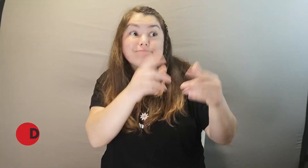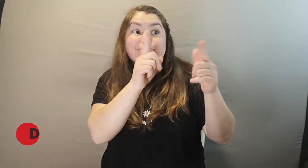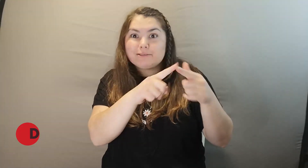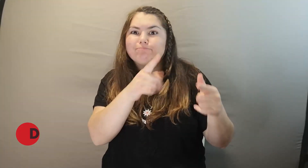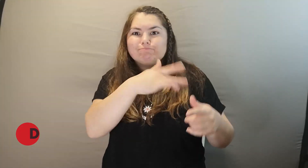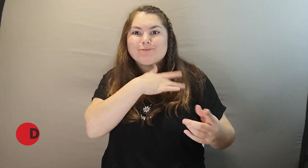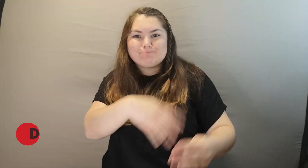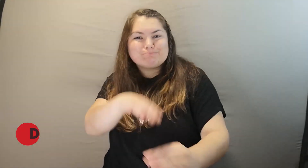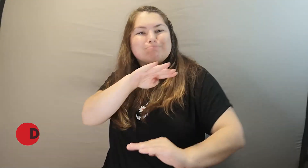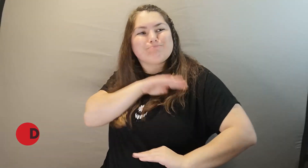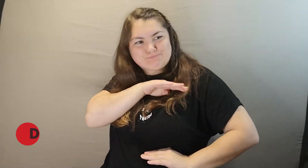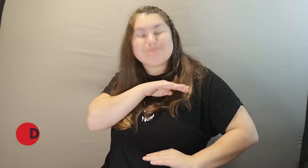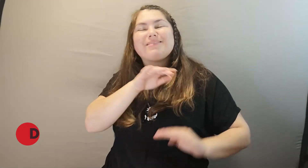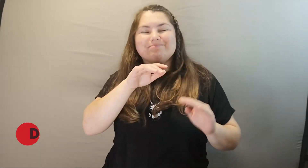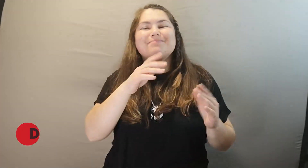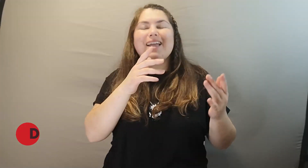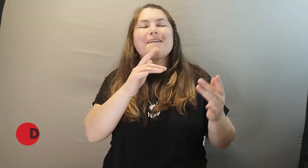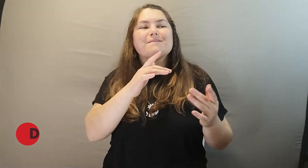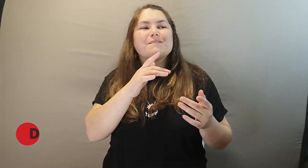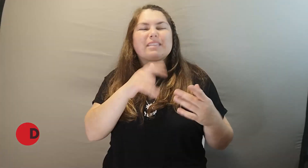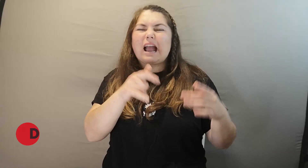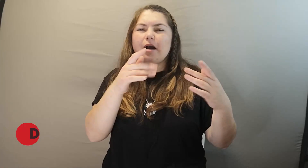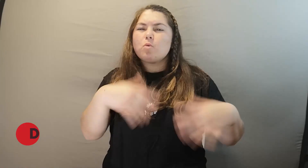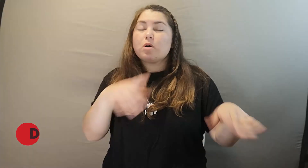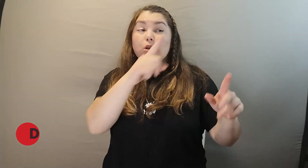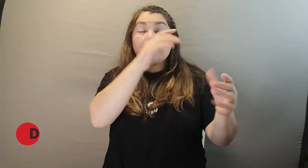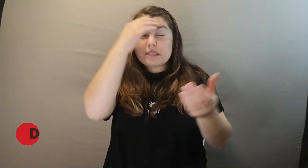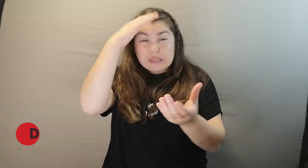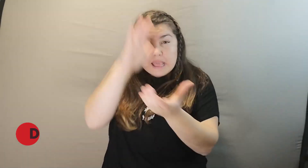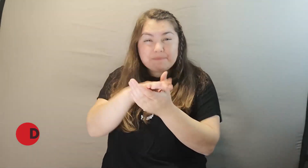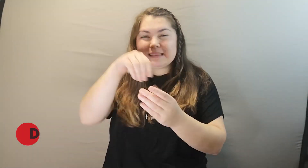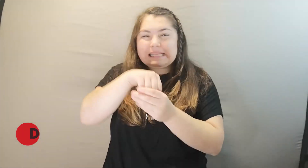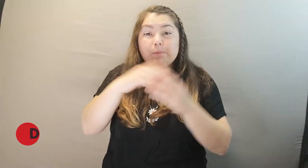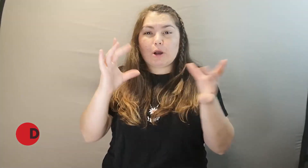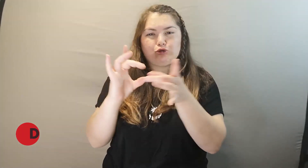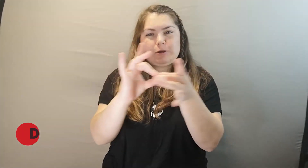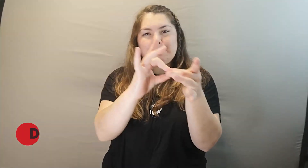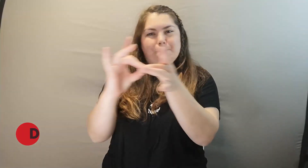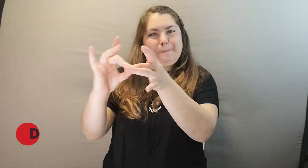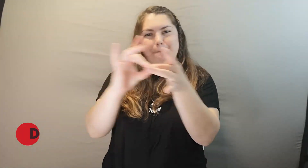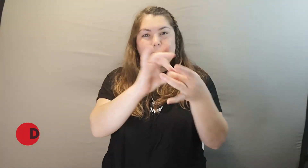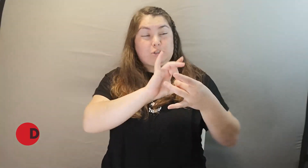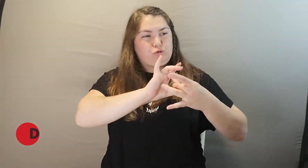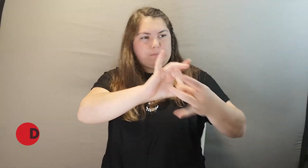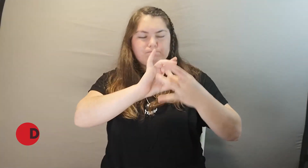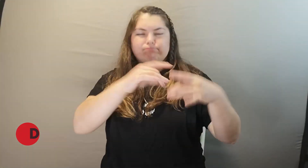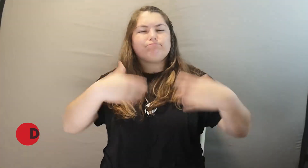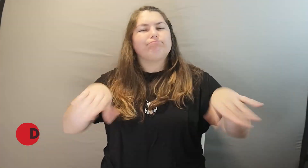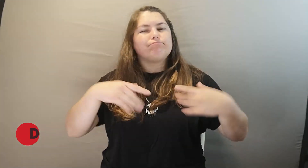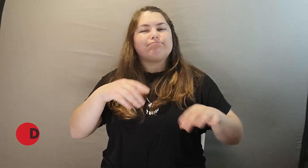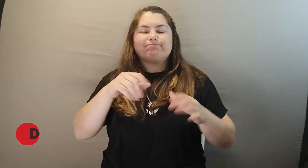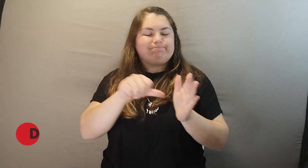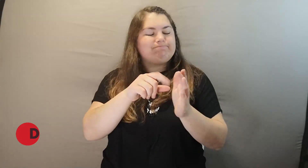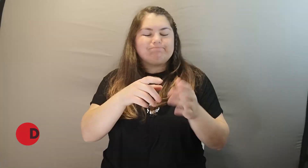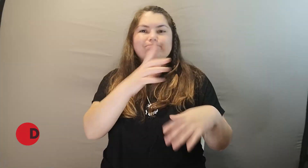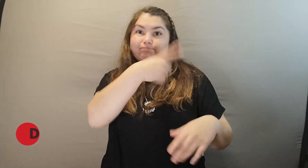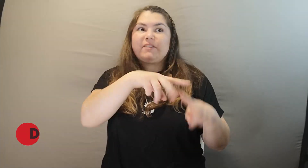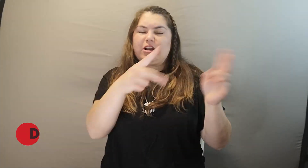and continue until both feel satisfied. We strongly believe in relationships, which is important